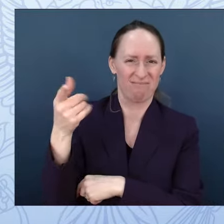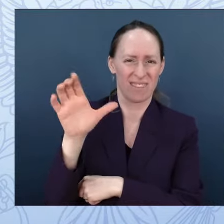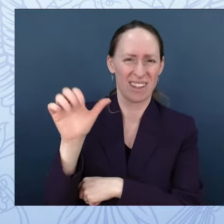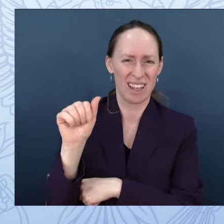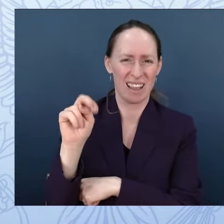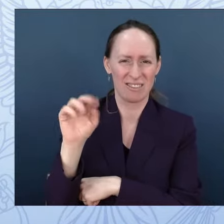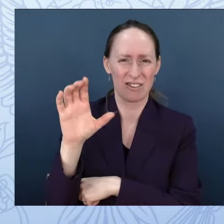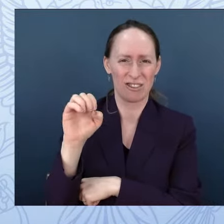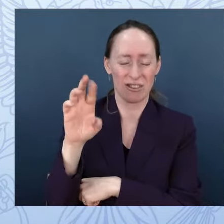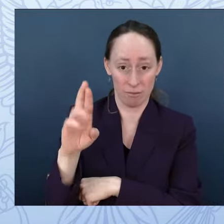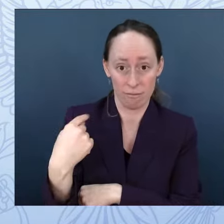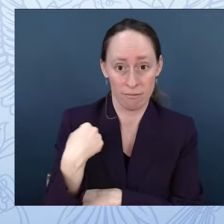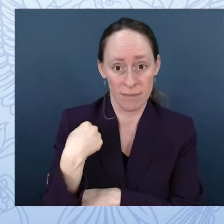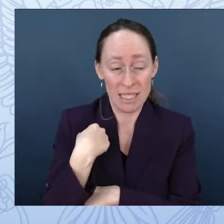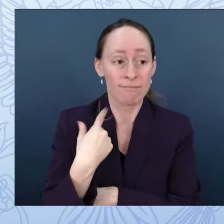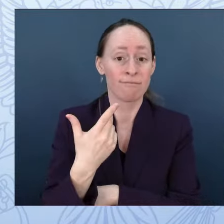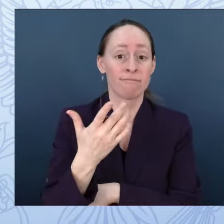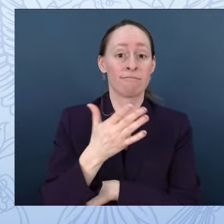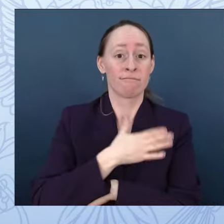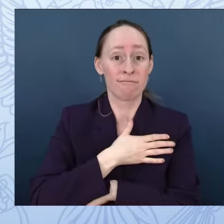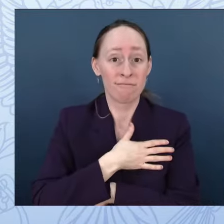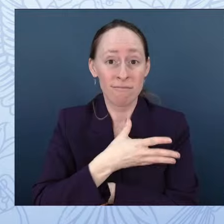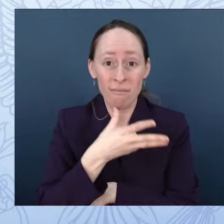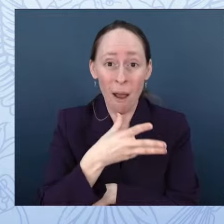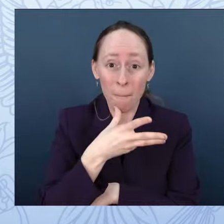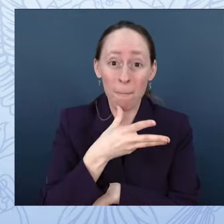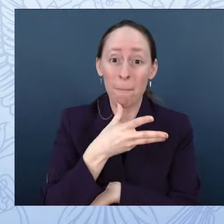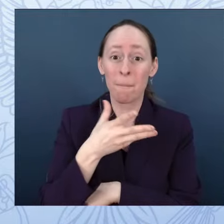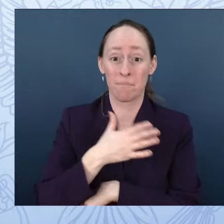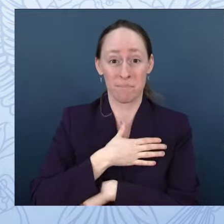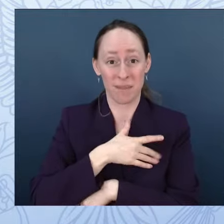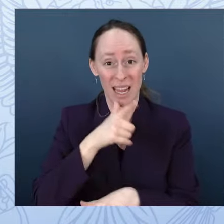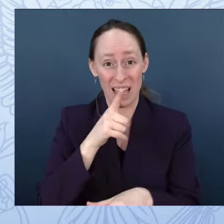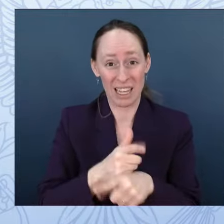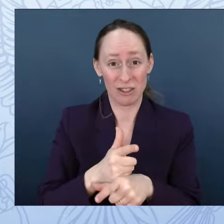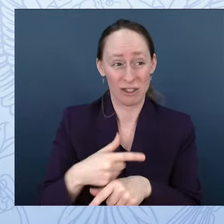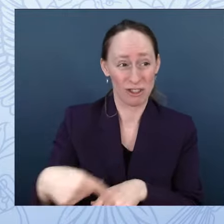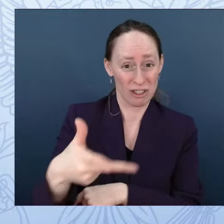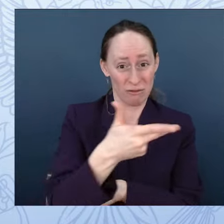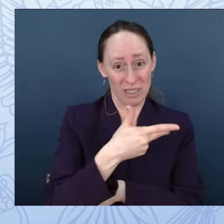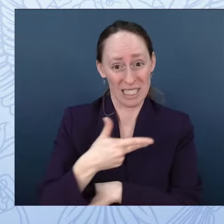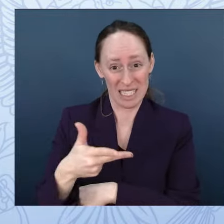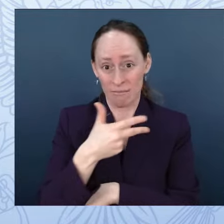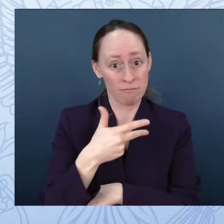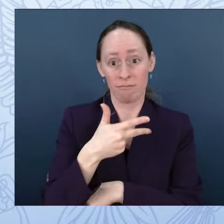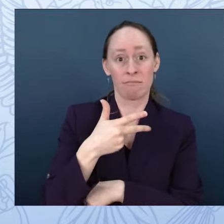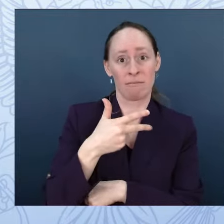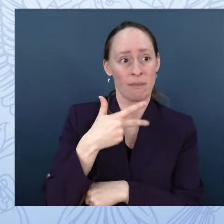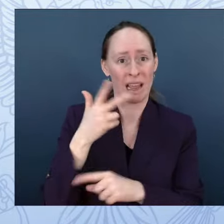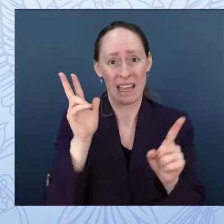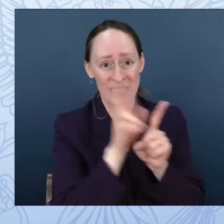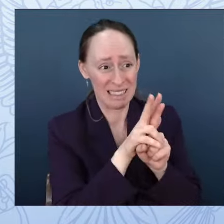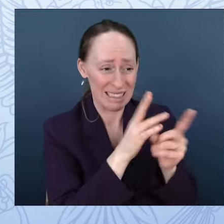as he was going through his cancer journey. I can speak from personal experience that when you suffer cancer, you're going through a range of emotions